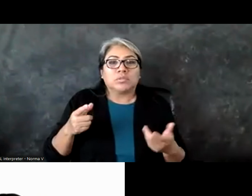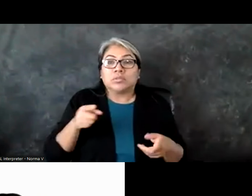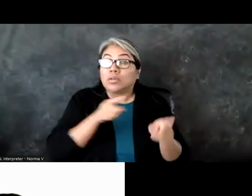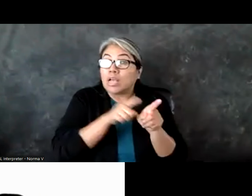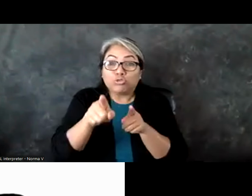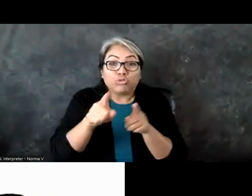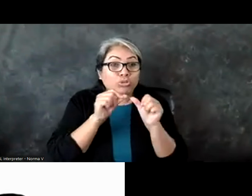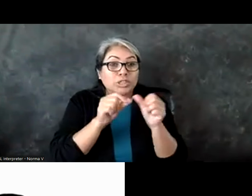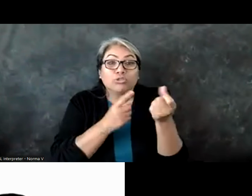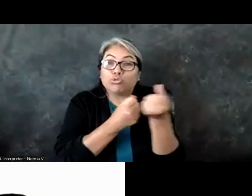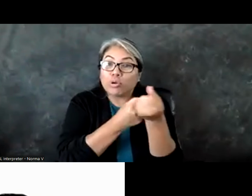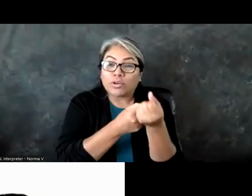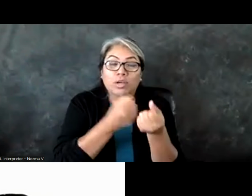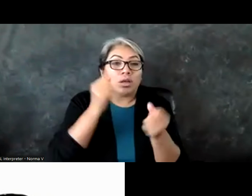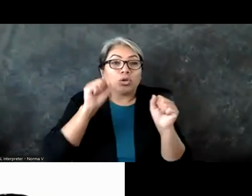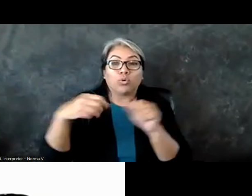then it is really powerful to share that as we continue to